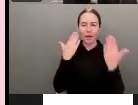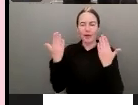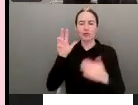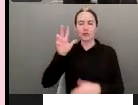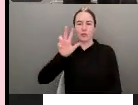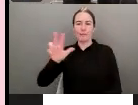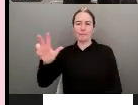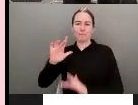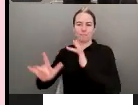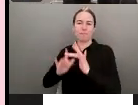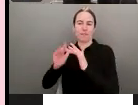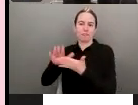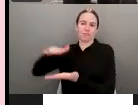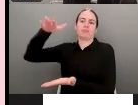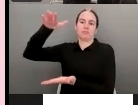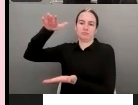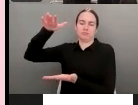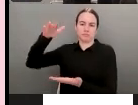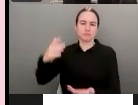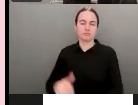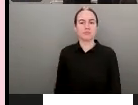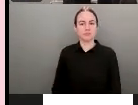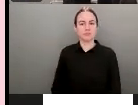Yeah. I recommend checking the framework